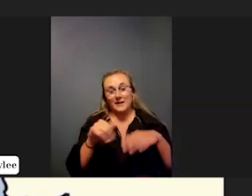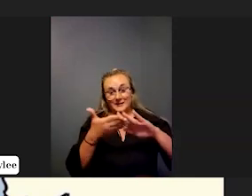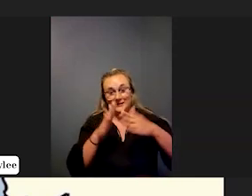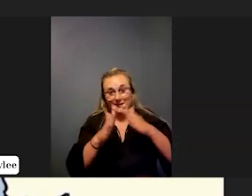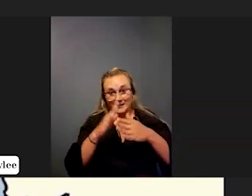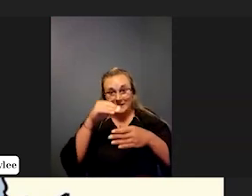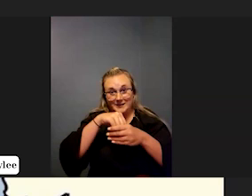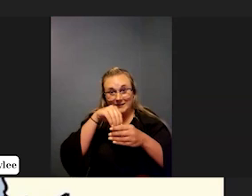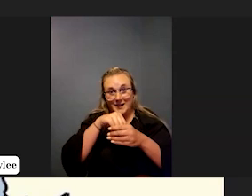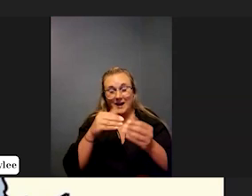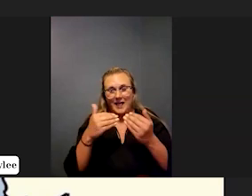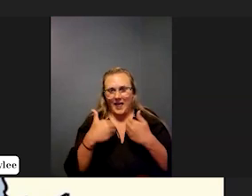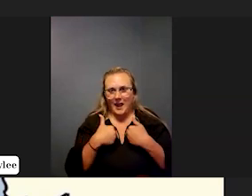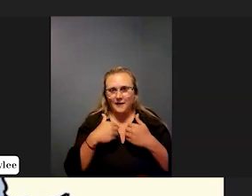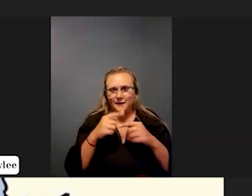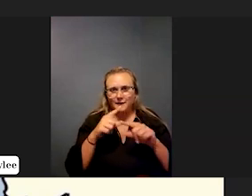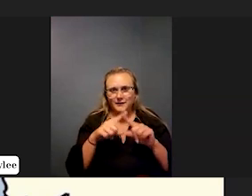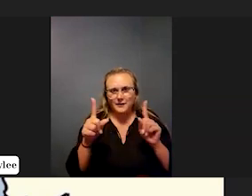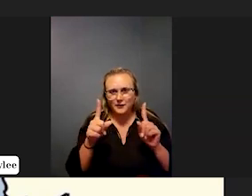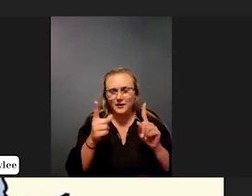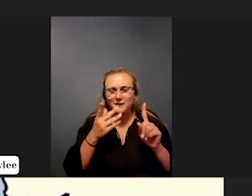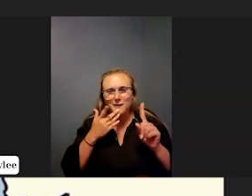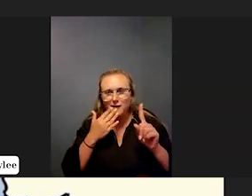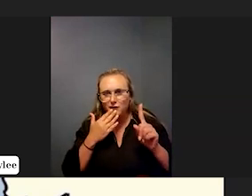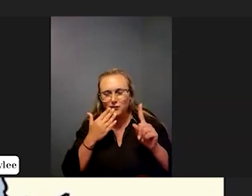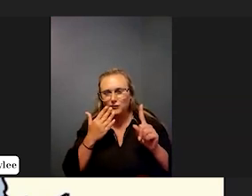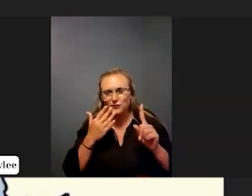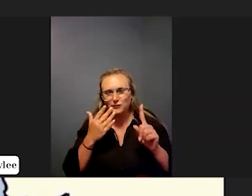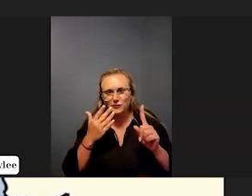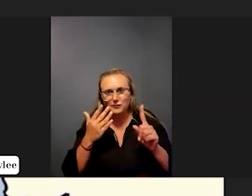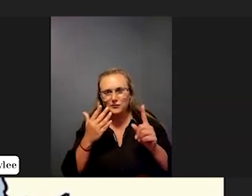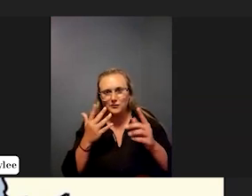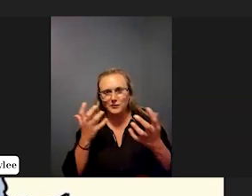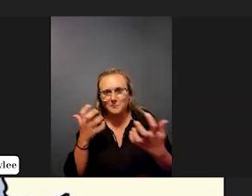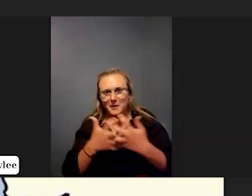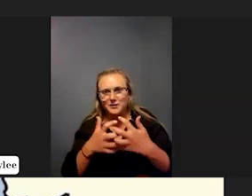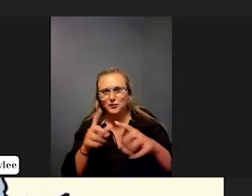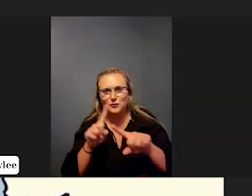Areas or regions that are shaded differently to relate to different resources that are in those areas.